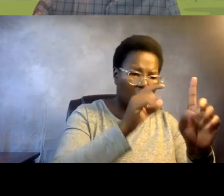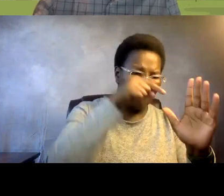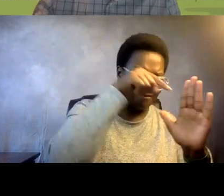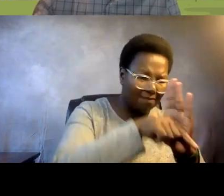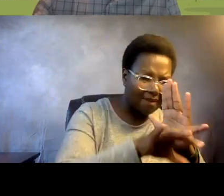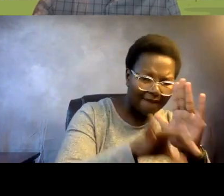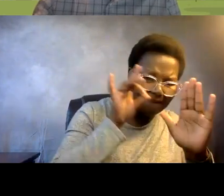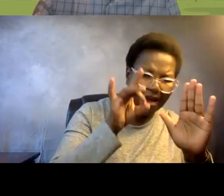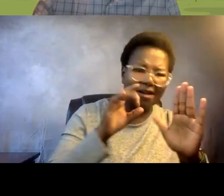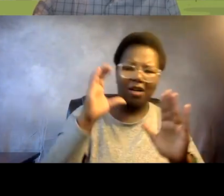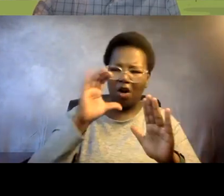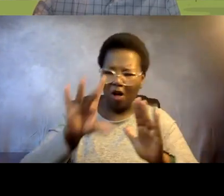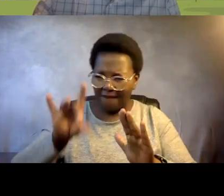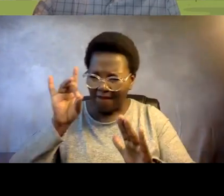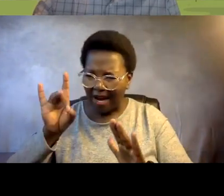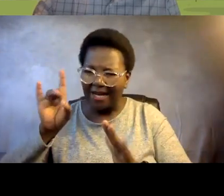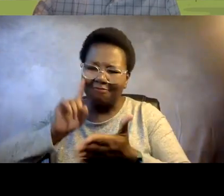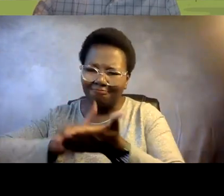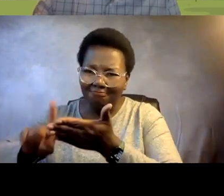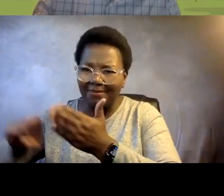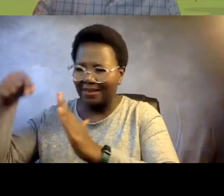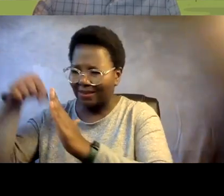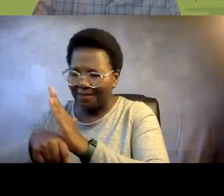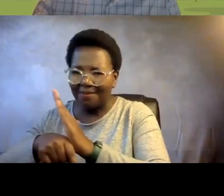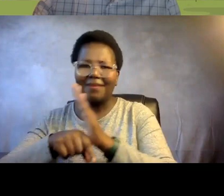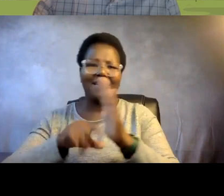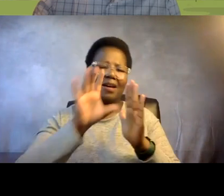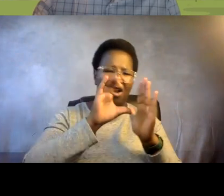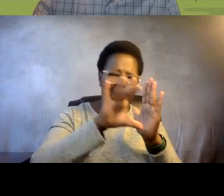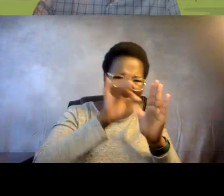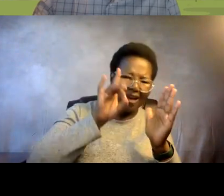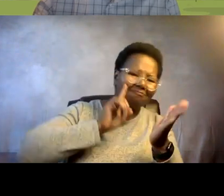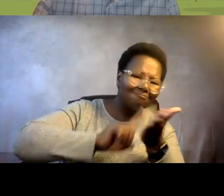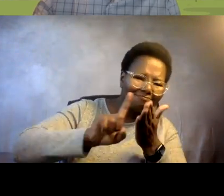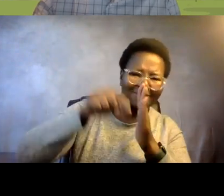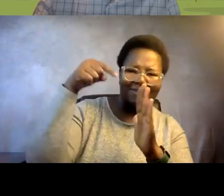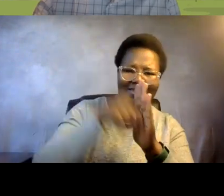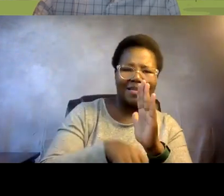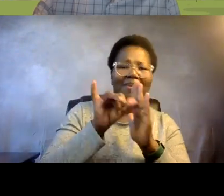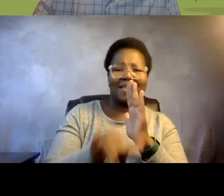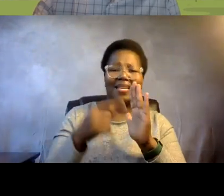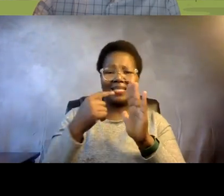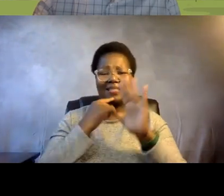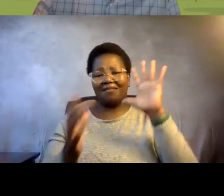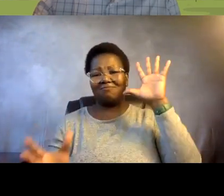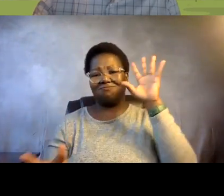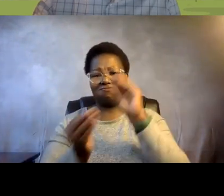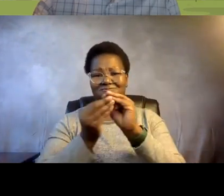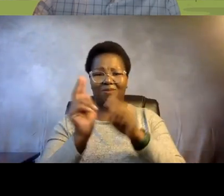dig deeper. Make sure to look at those five or six W's as you are doing this just to make sure that